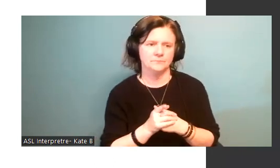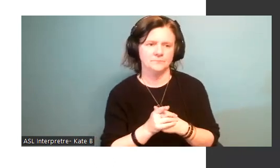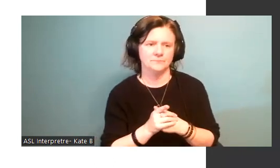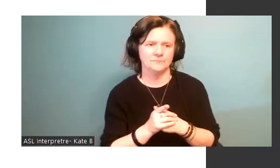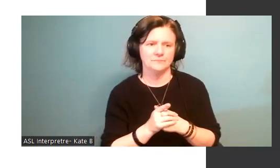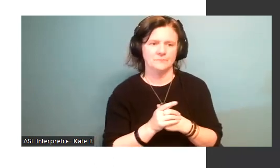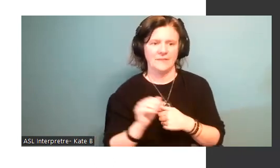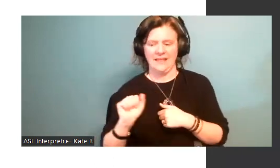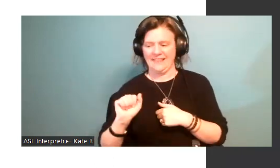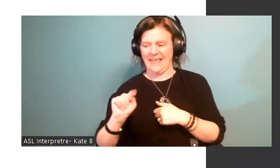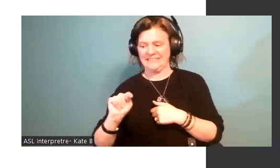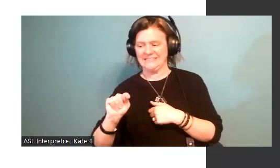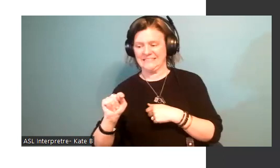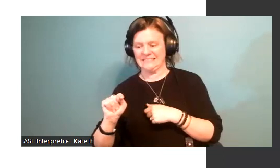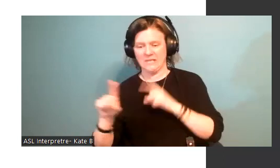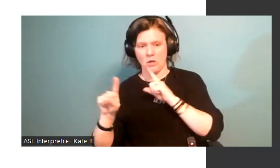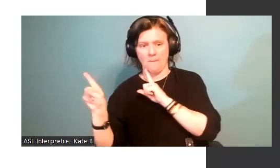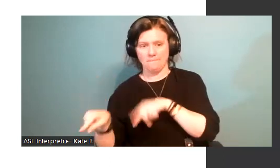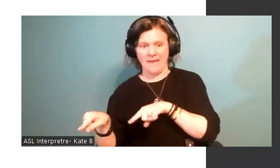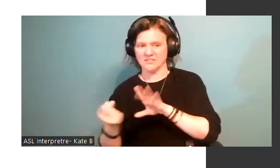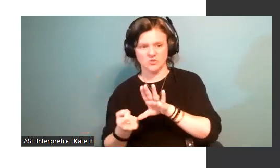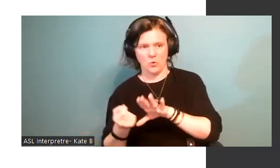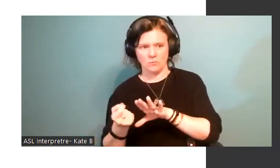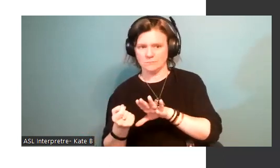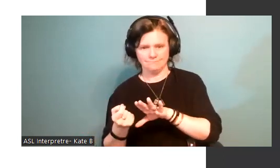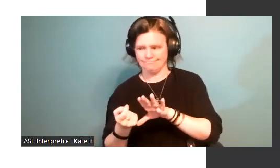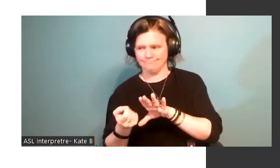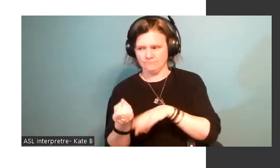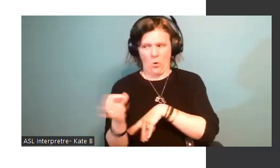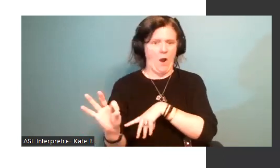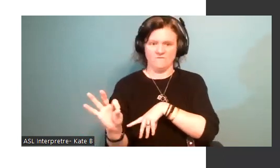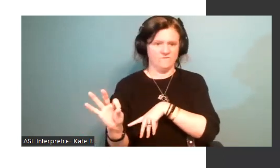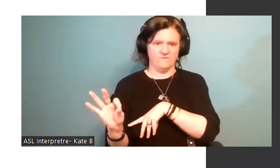handled by the screen reader, things like that.